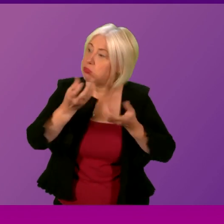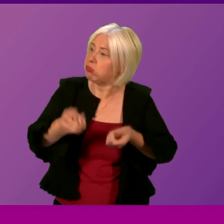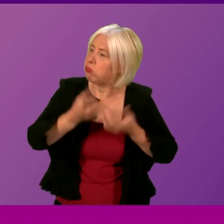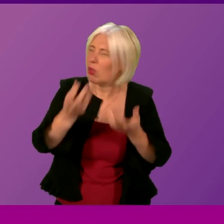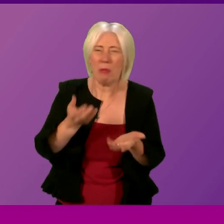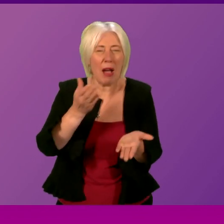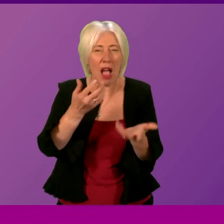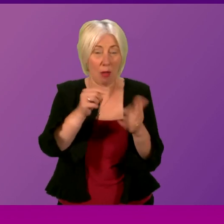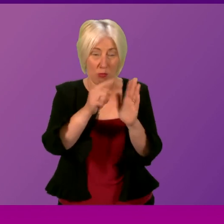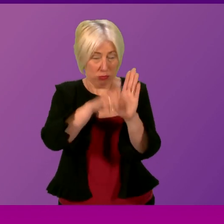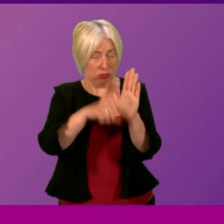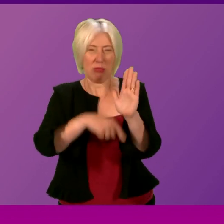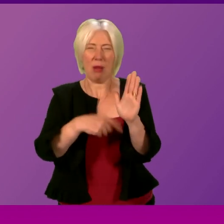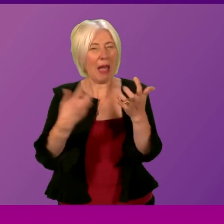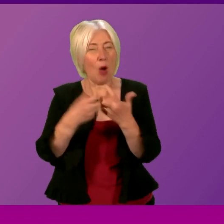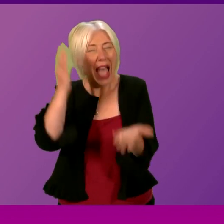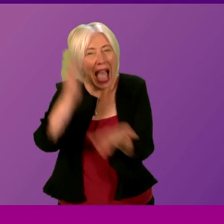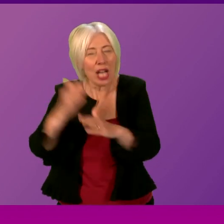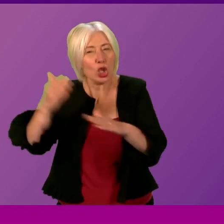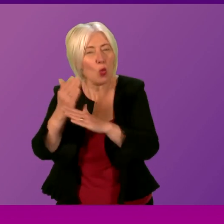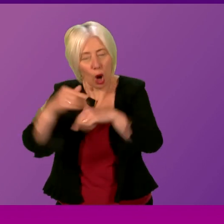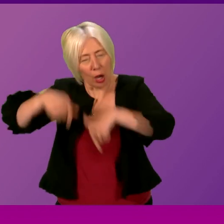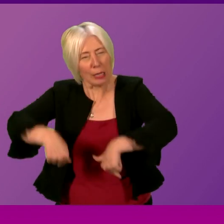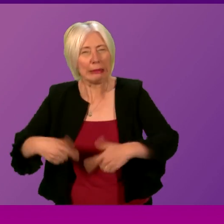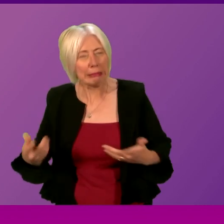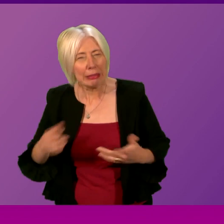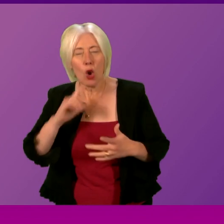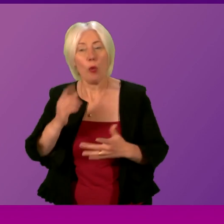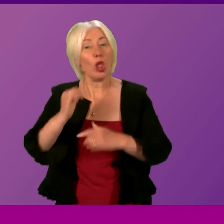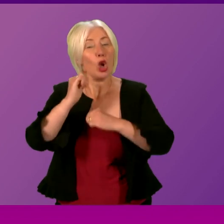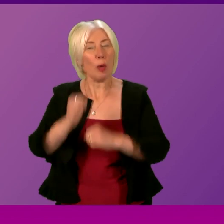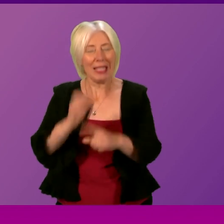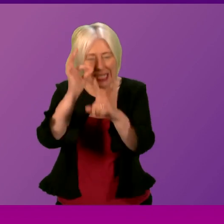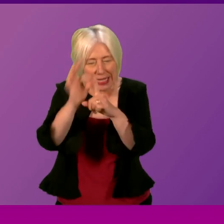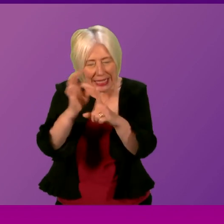the real world. Will the Deputy First Minister now commit to setting out a detailed, pragmatic